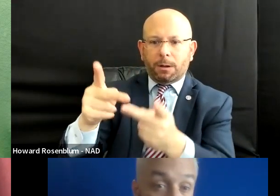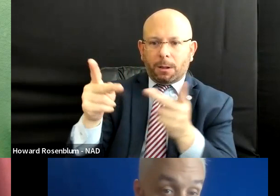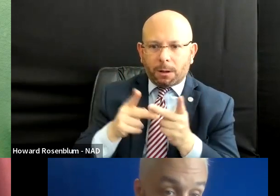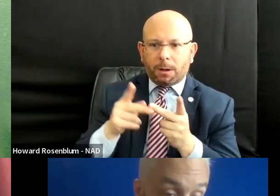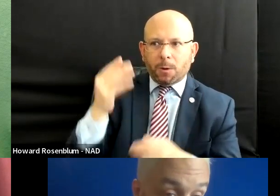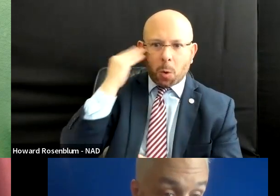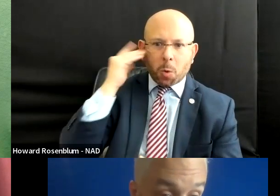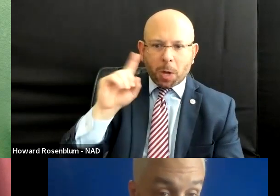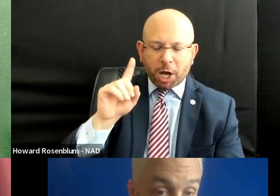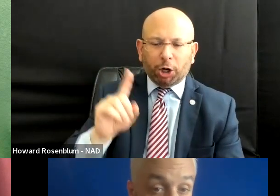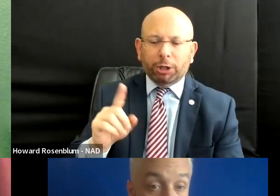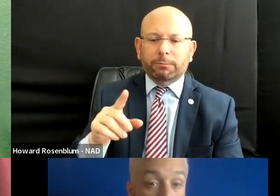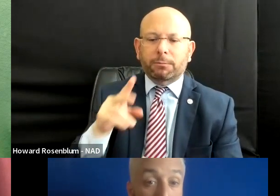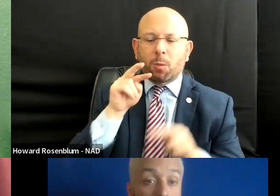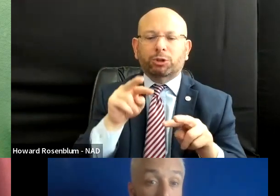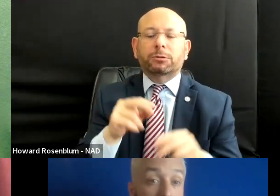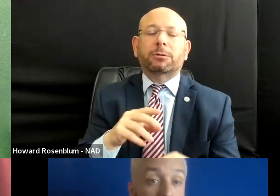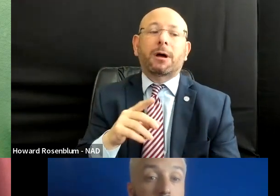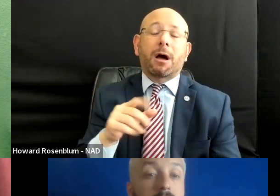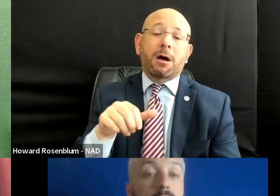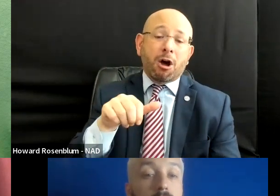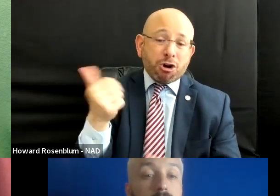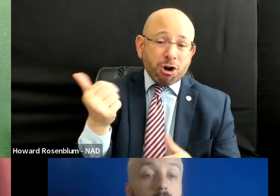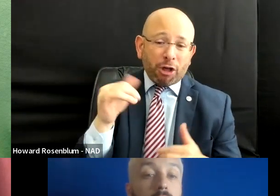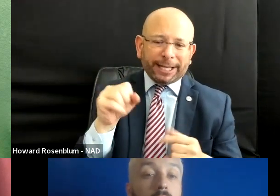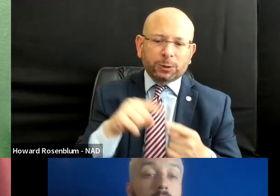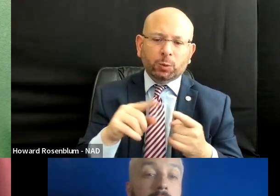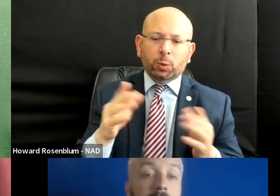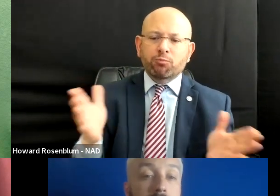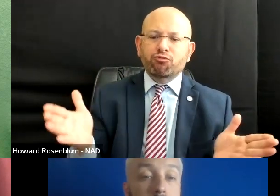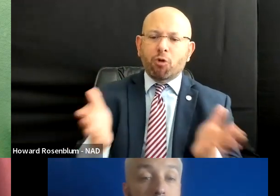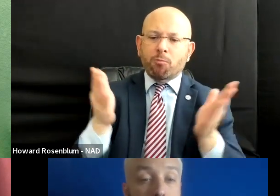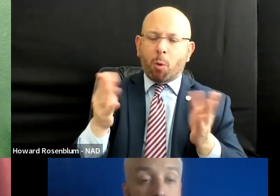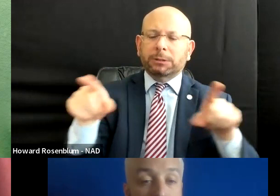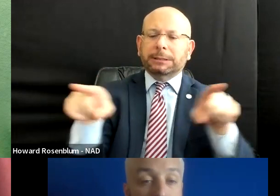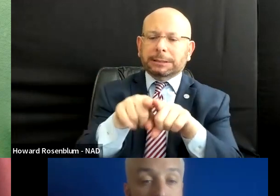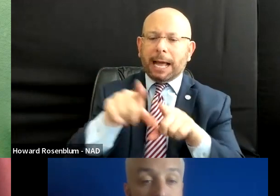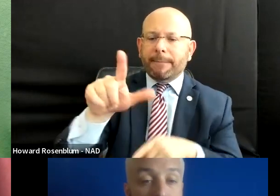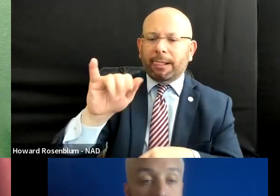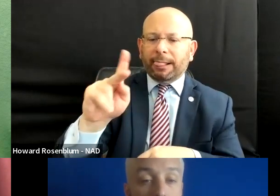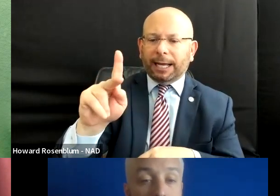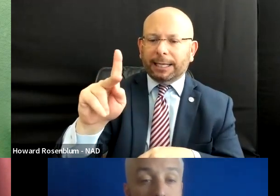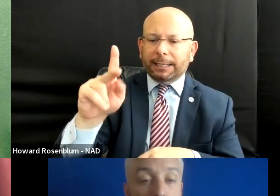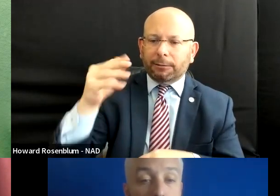that's a little difficult to see. For those people, it would still be nice to have that icon, that QR code